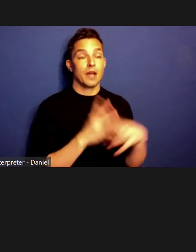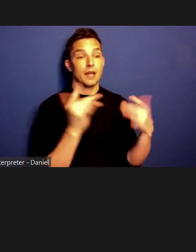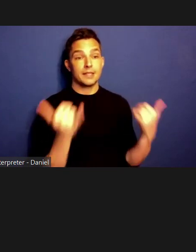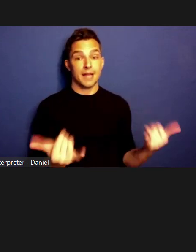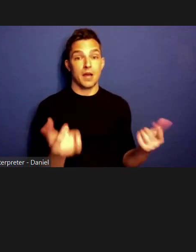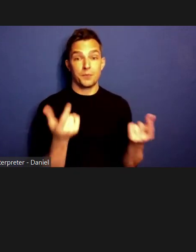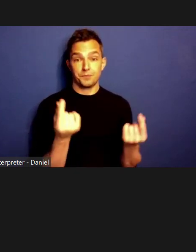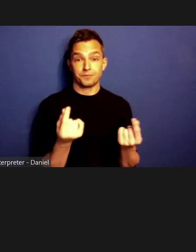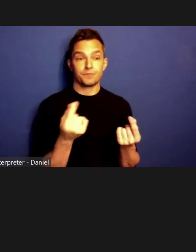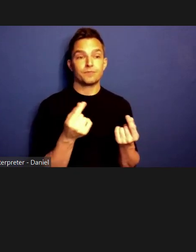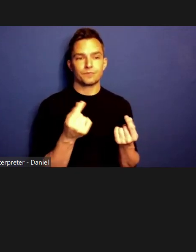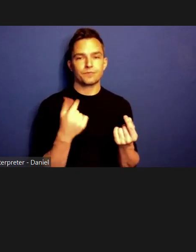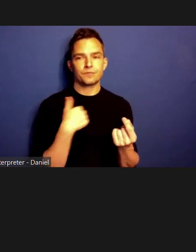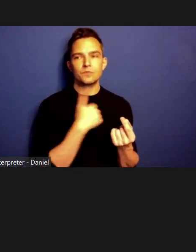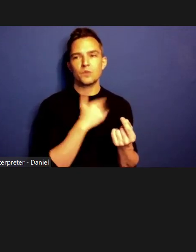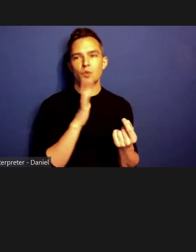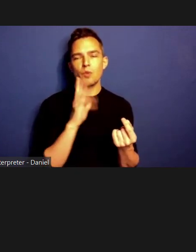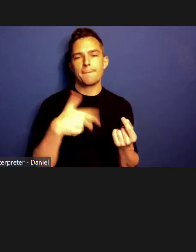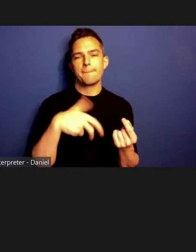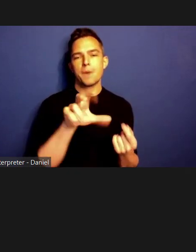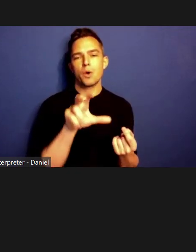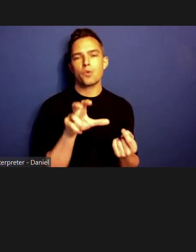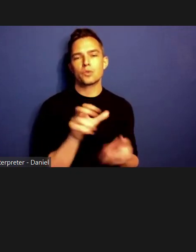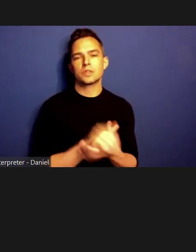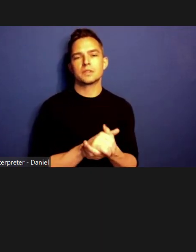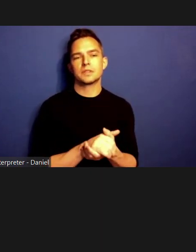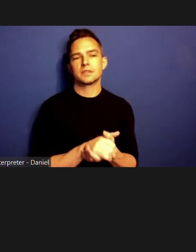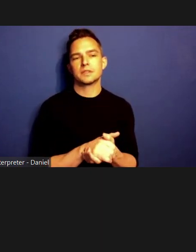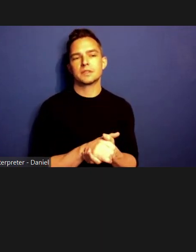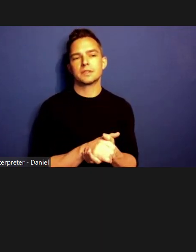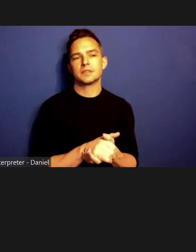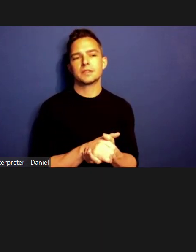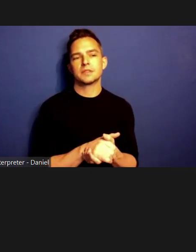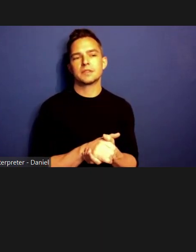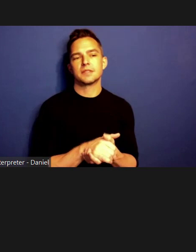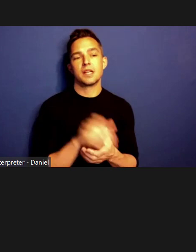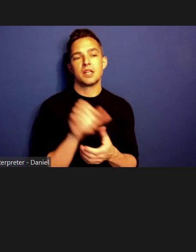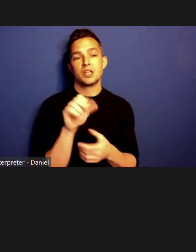We're going to post the survey now in the chat.